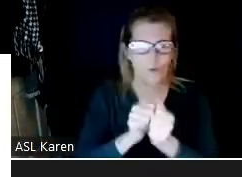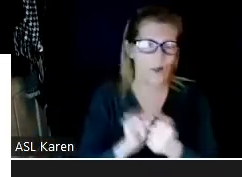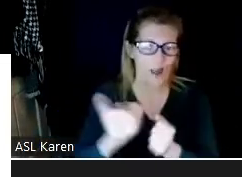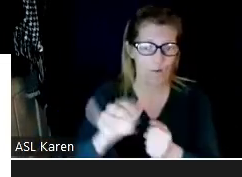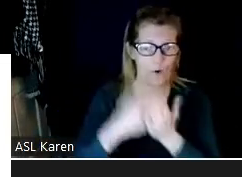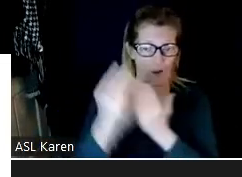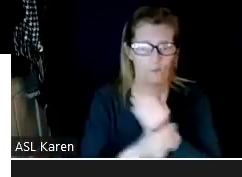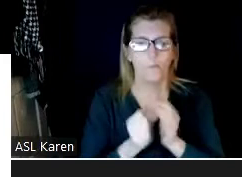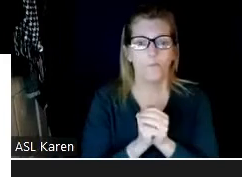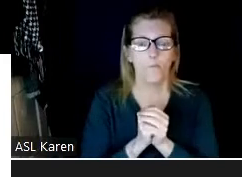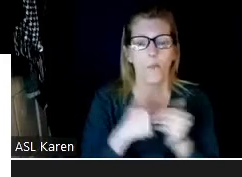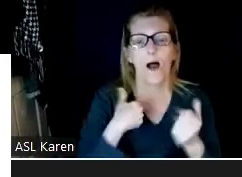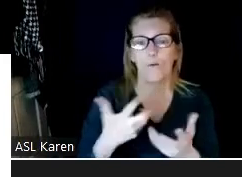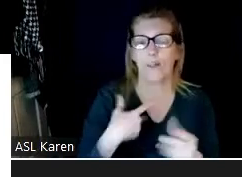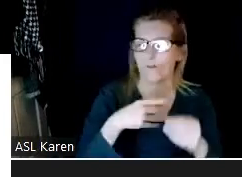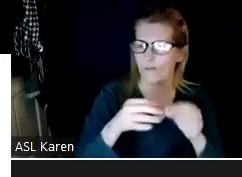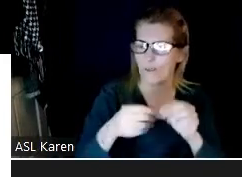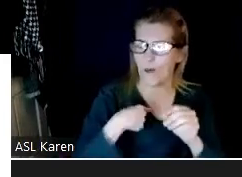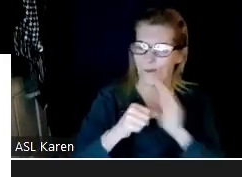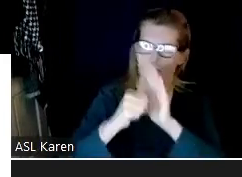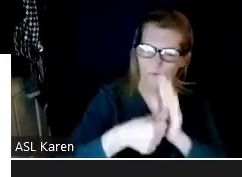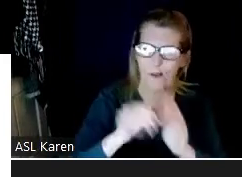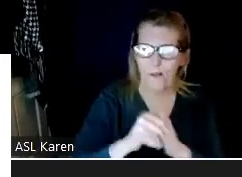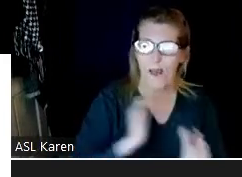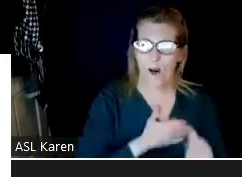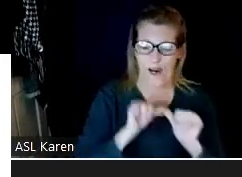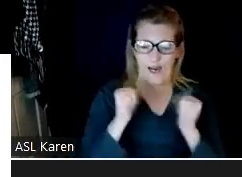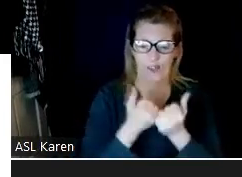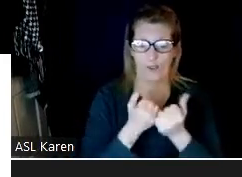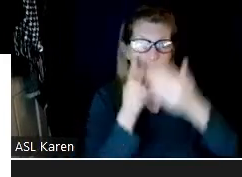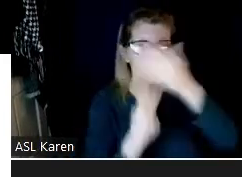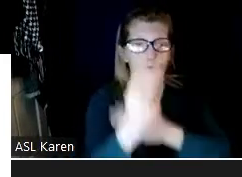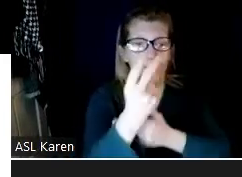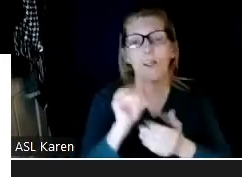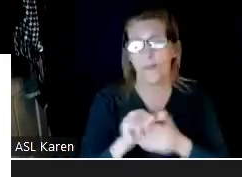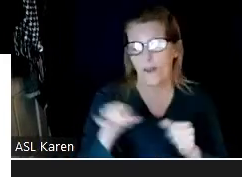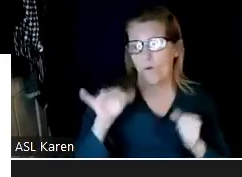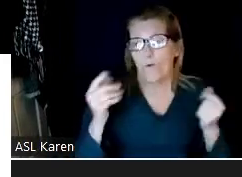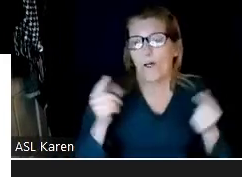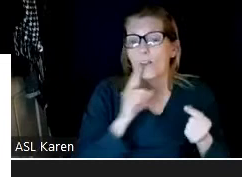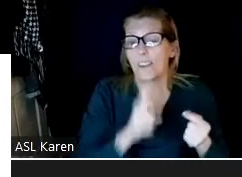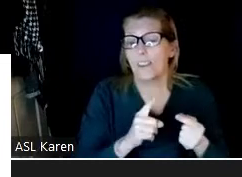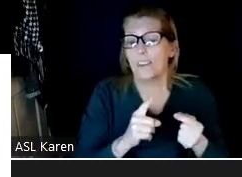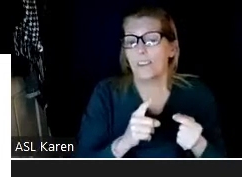15:10:24 And I want to highlight our agencies vision, which is in Oregon where meaningful